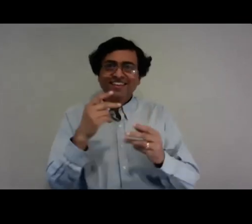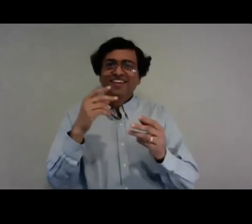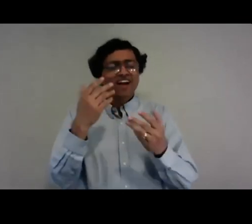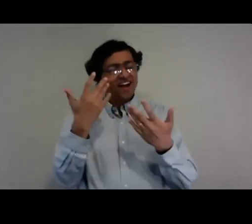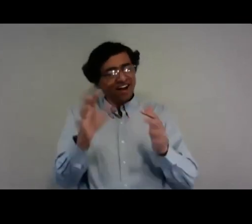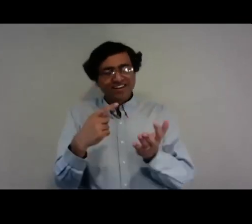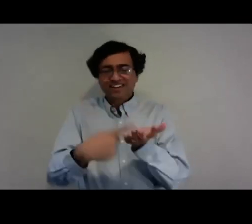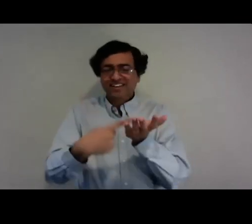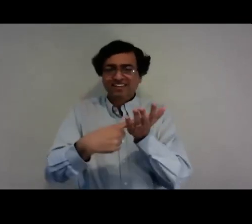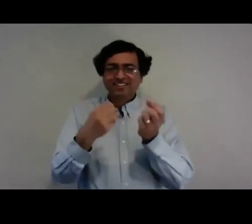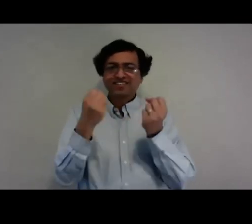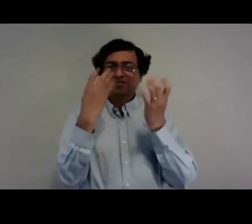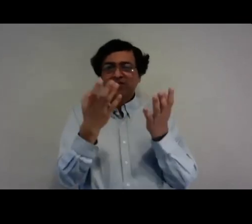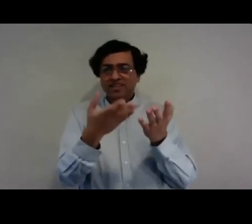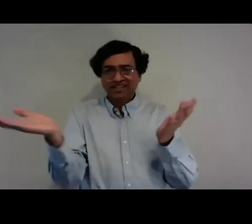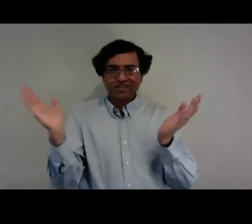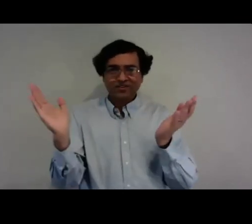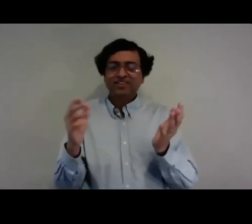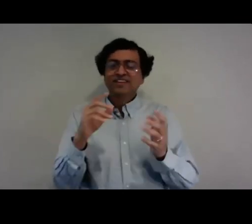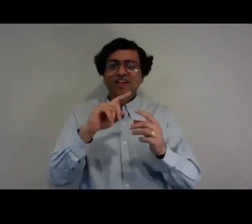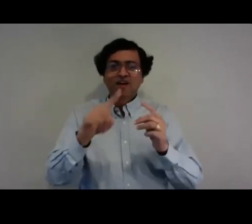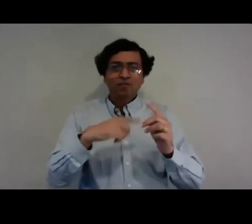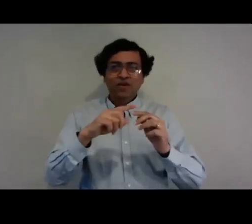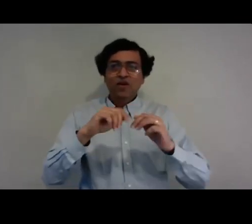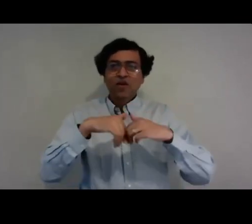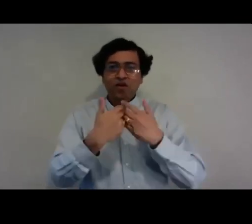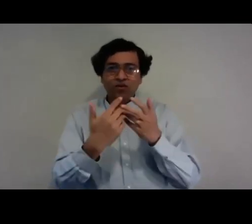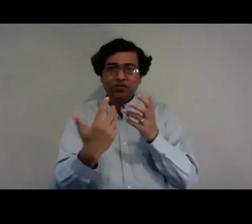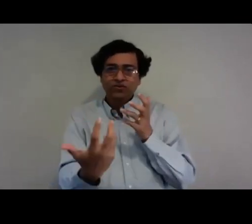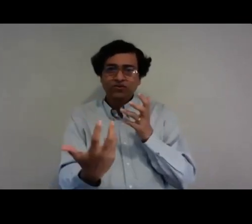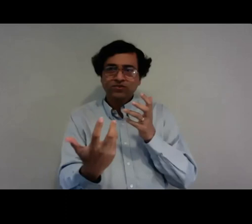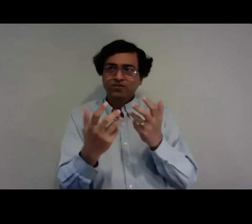So if hearing people are finally complaining, you can imagine the Zoom fatigue on deaf